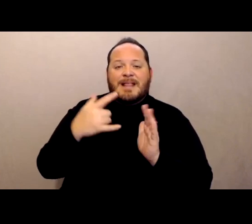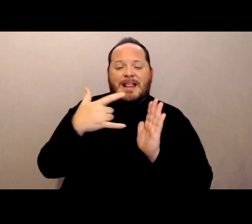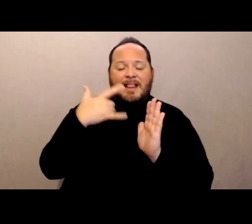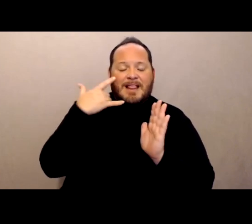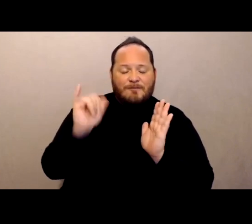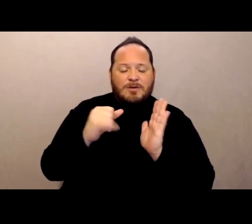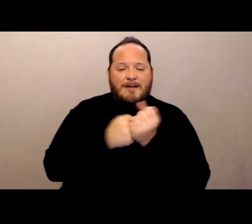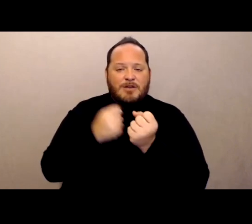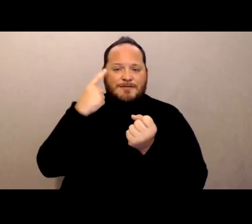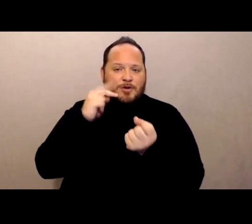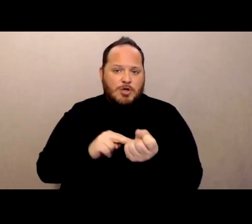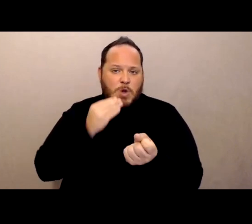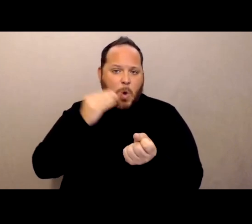C-A-N-H-R.org.